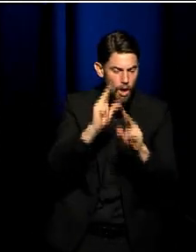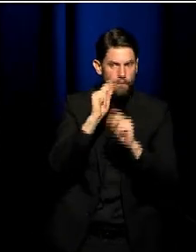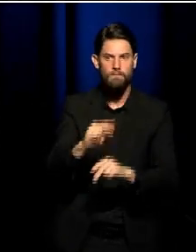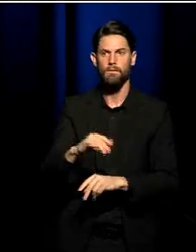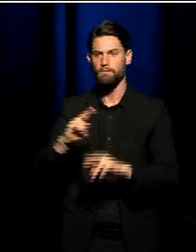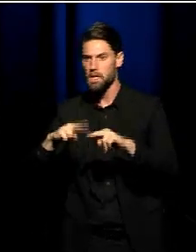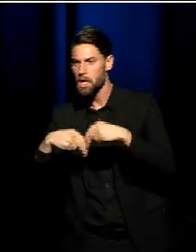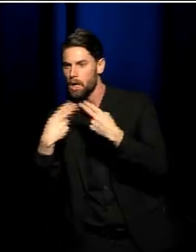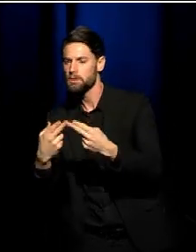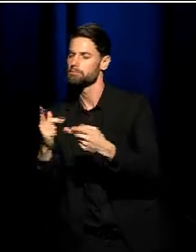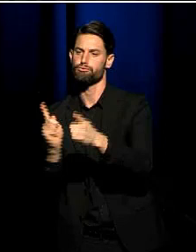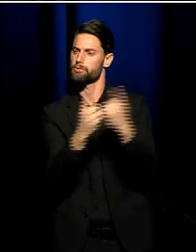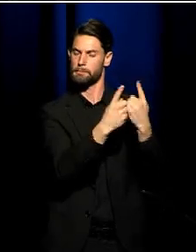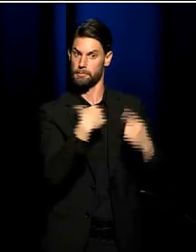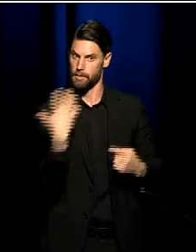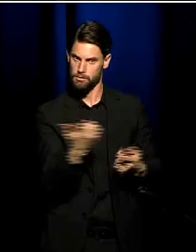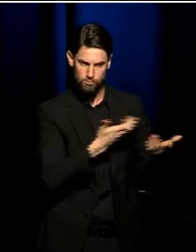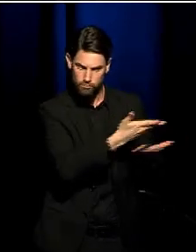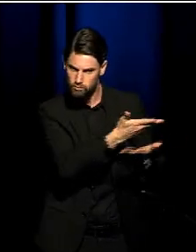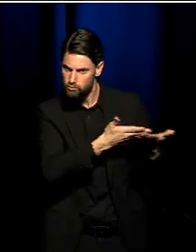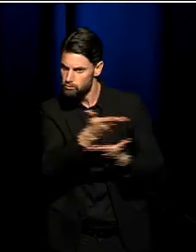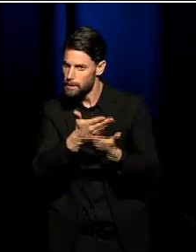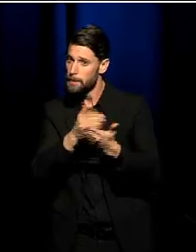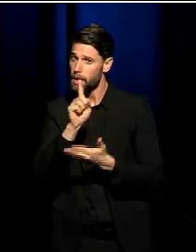critical that the Commission actively seek to engage with people with